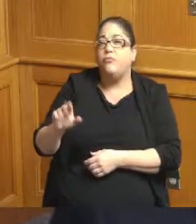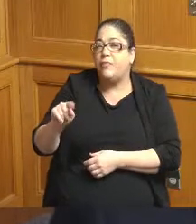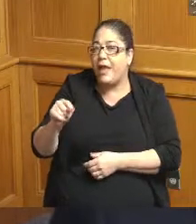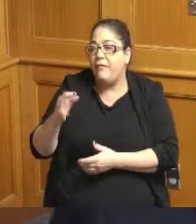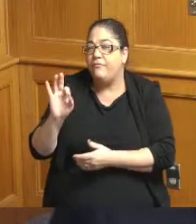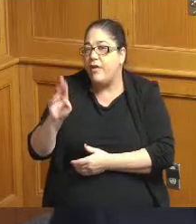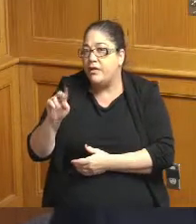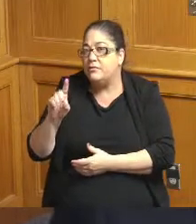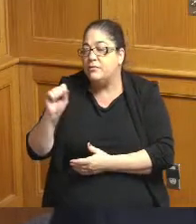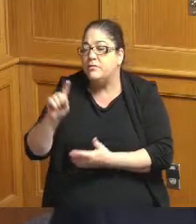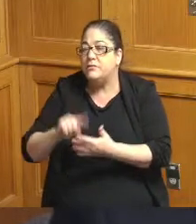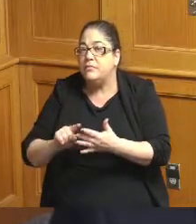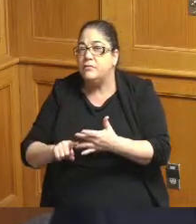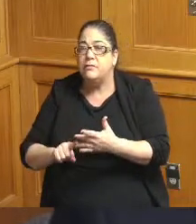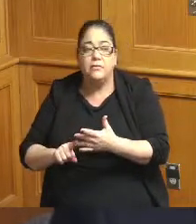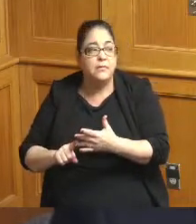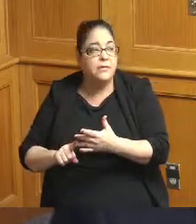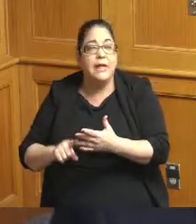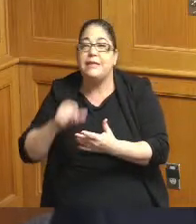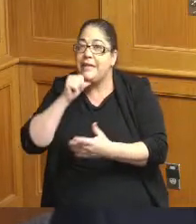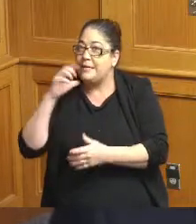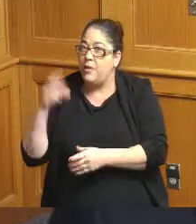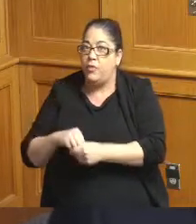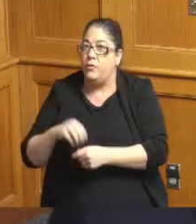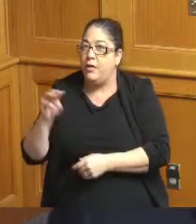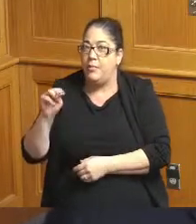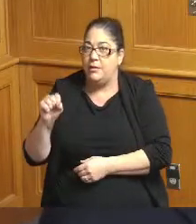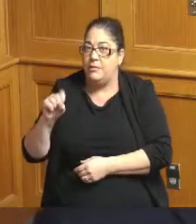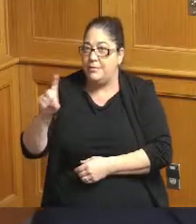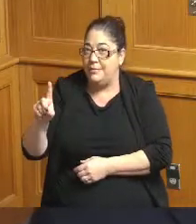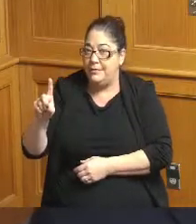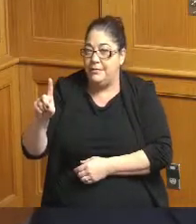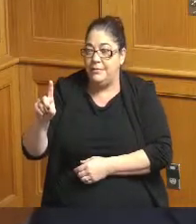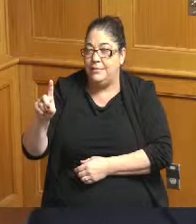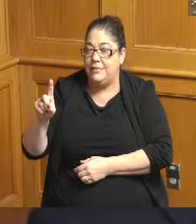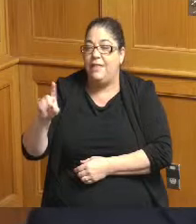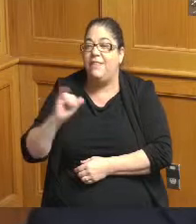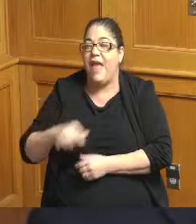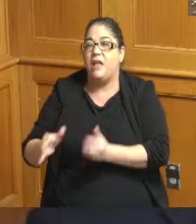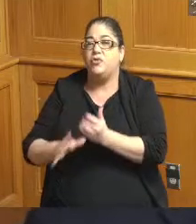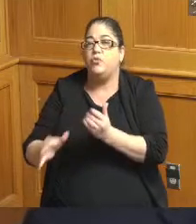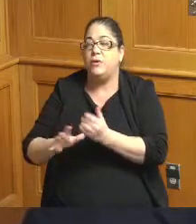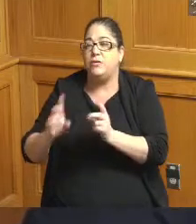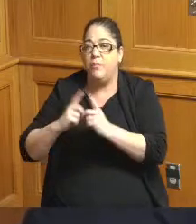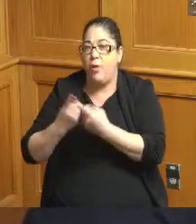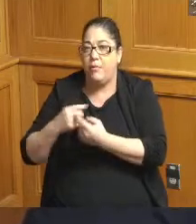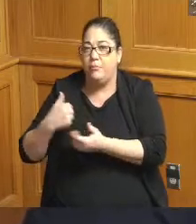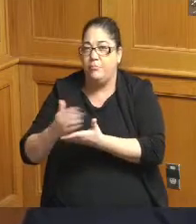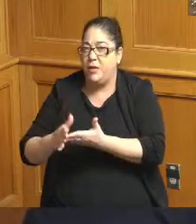also notably does not include the MSD but budget so if anyone is watching at home this that process